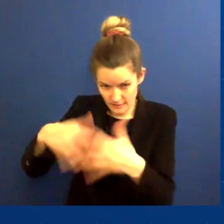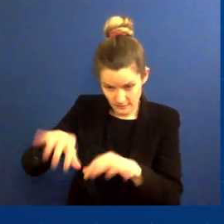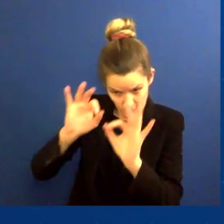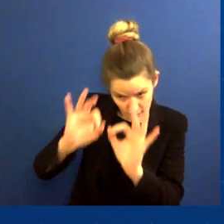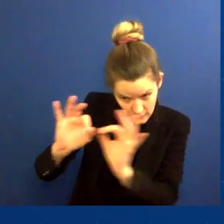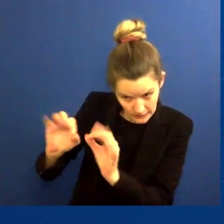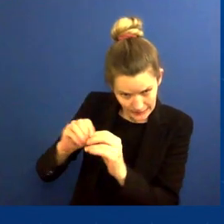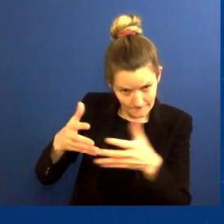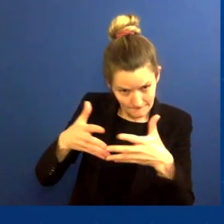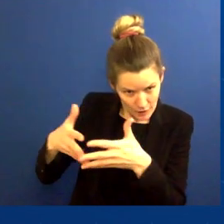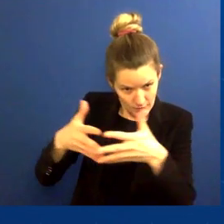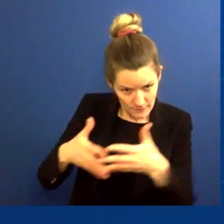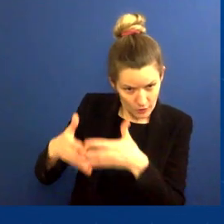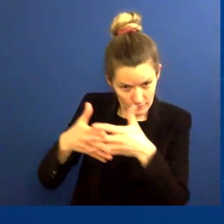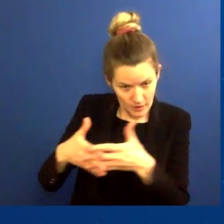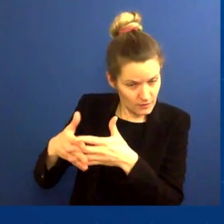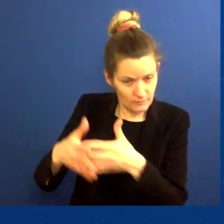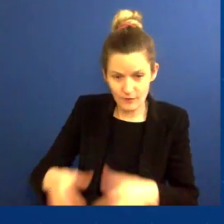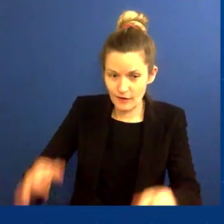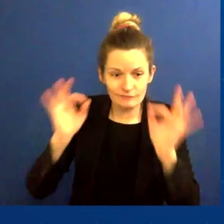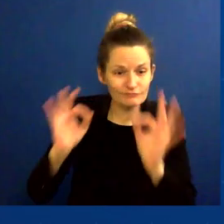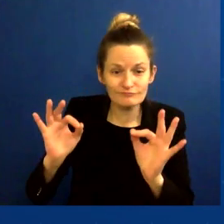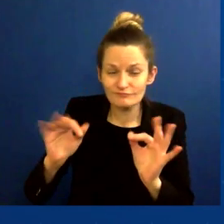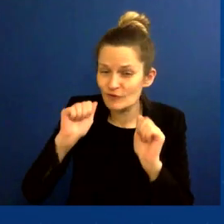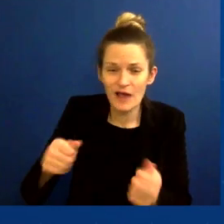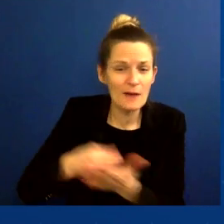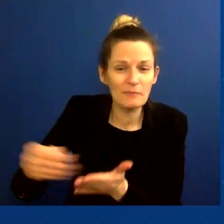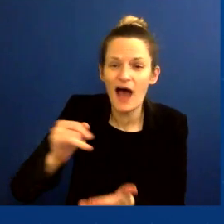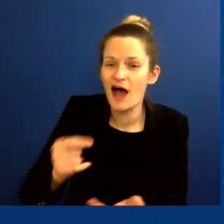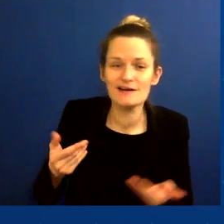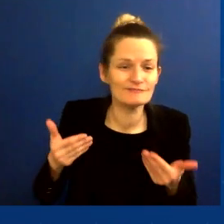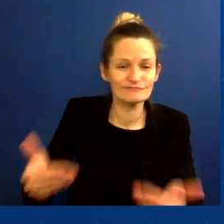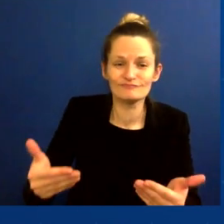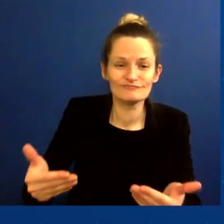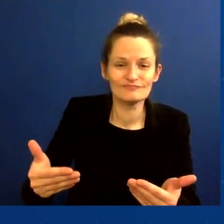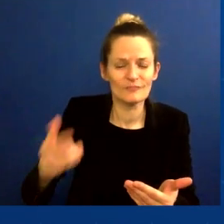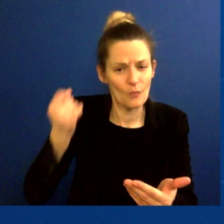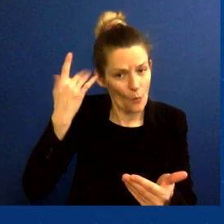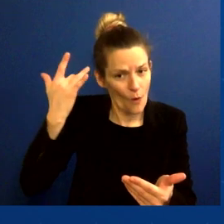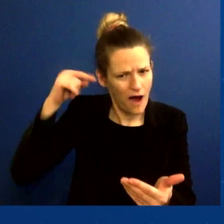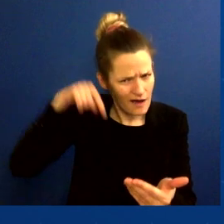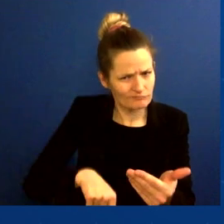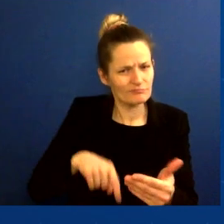We're just simply not buying it. And what's going to happen here -- not a joke; it's a fact.